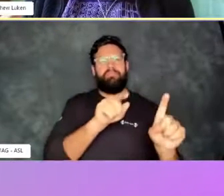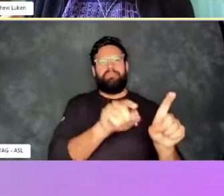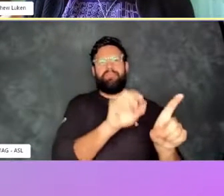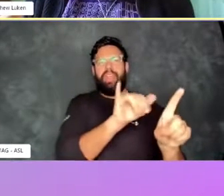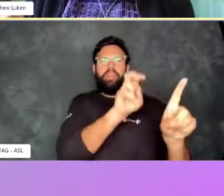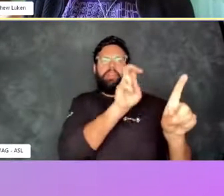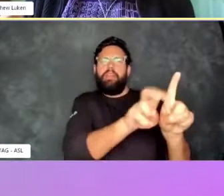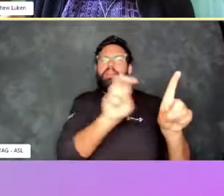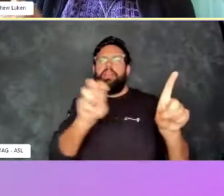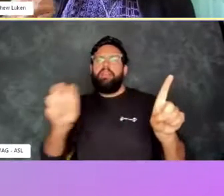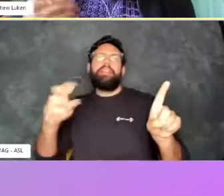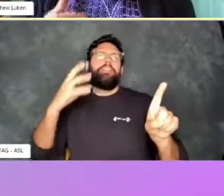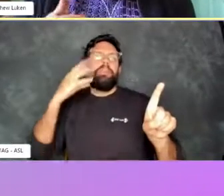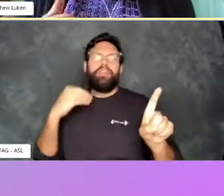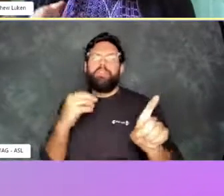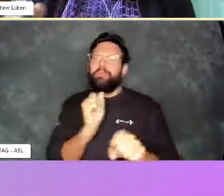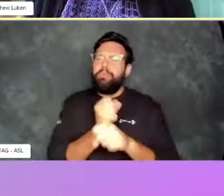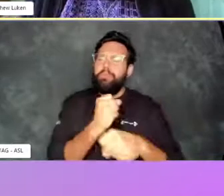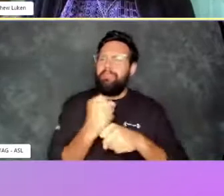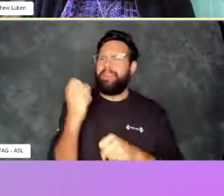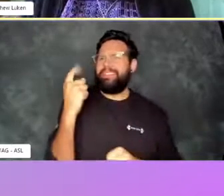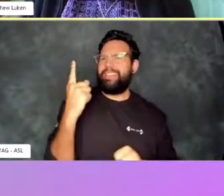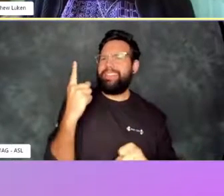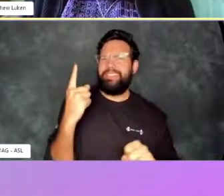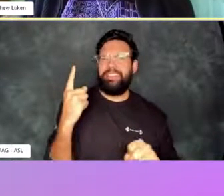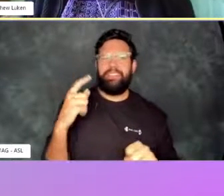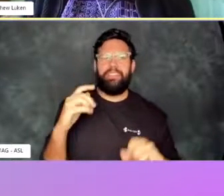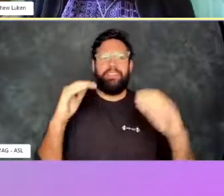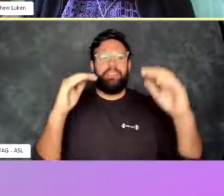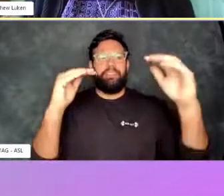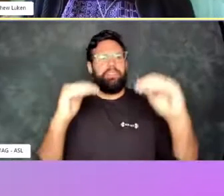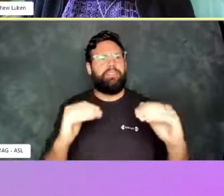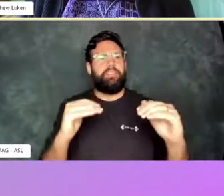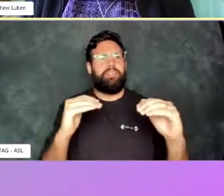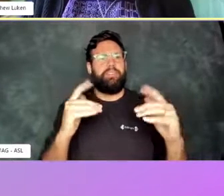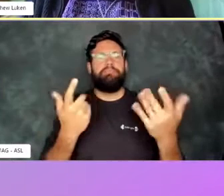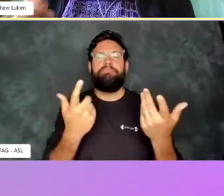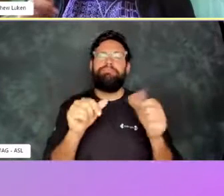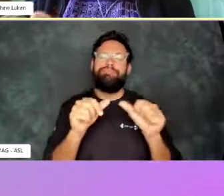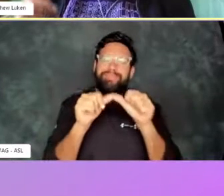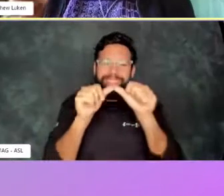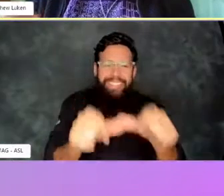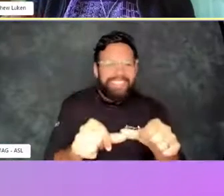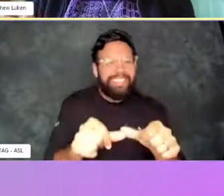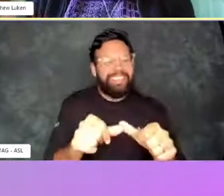hierarchy, including meaningful sequences, consistency across the journey, links should be